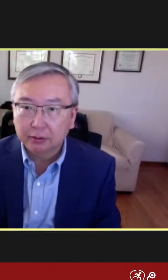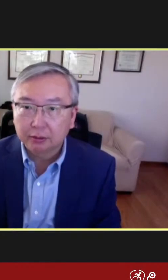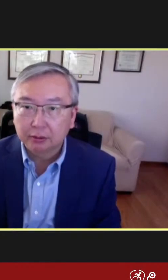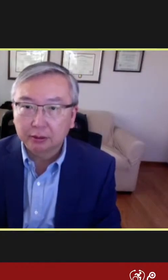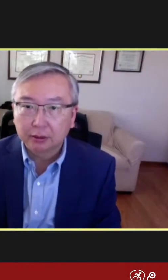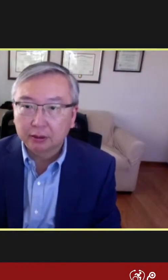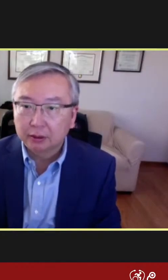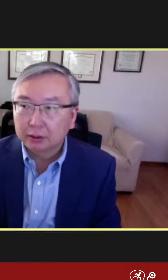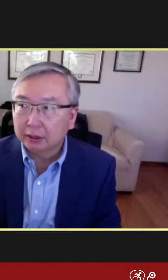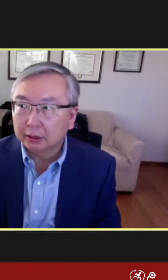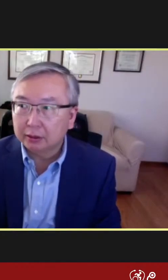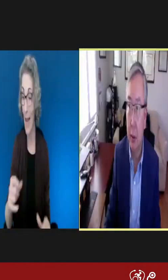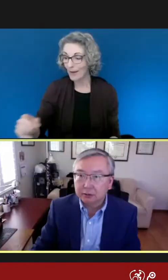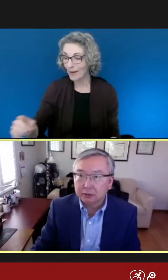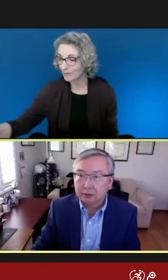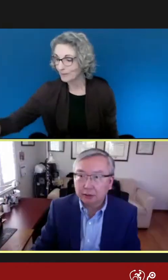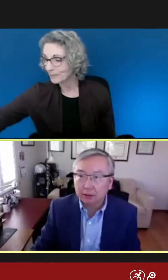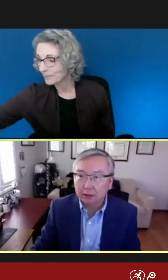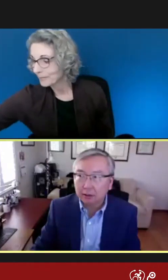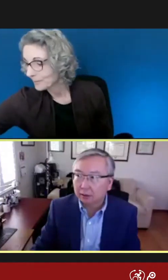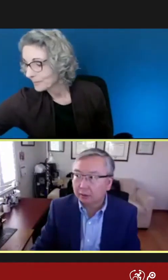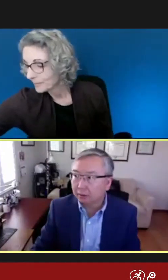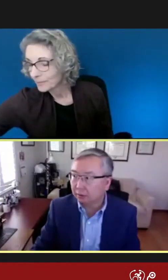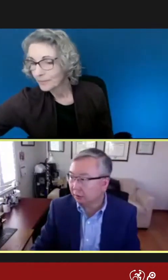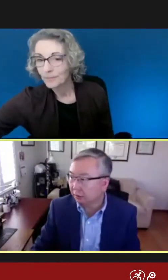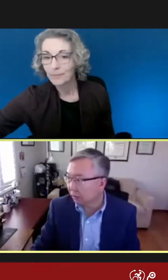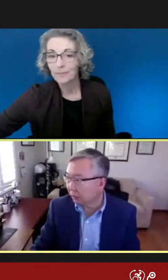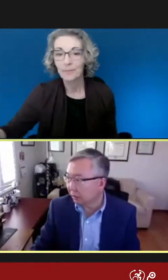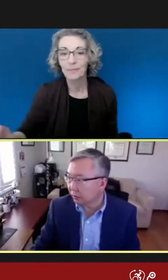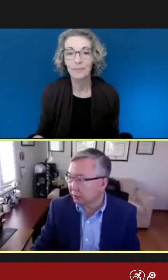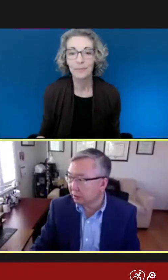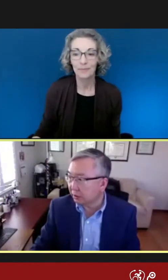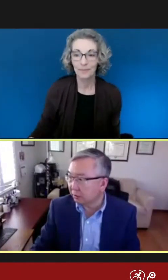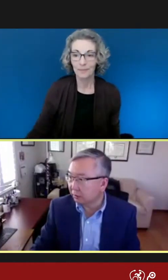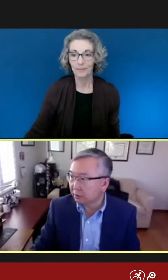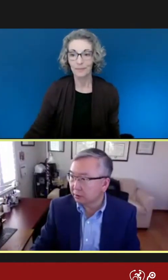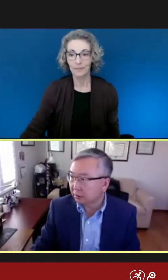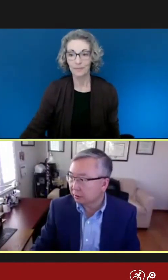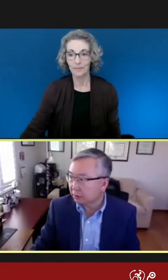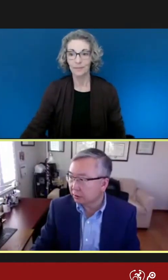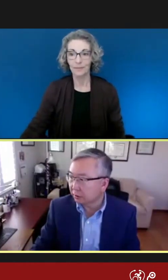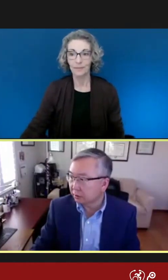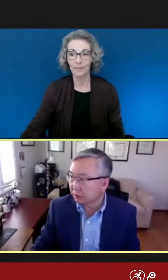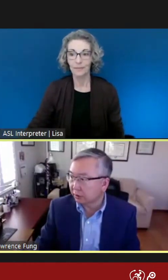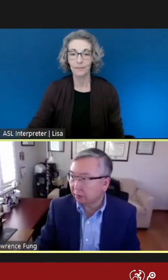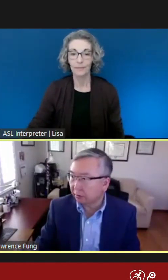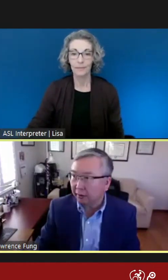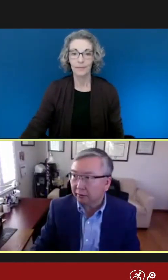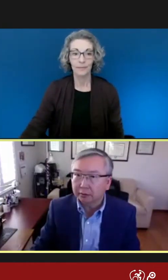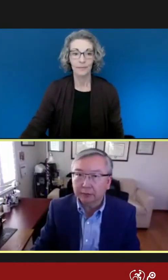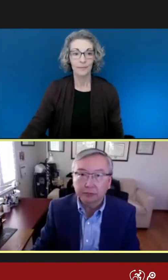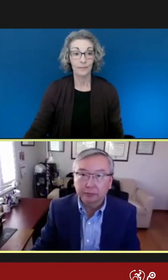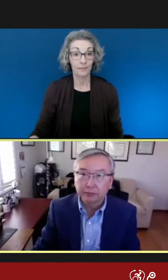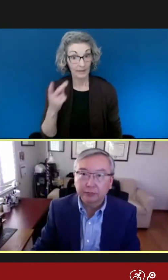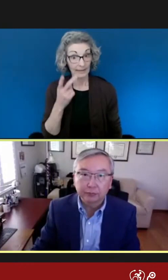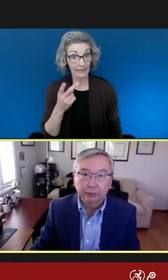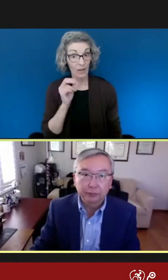And can you see the screen okay?